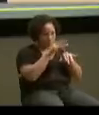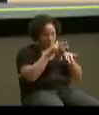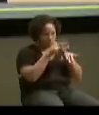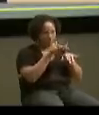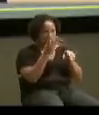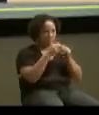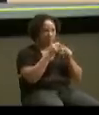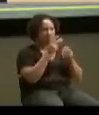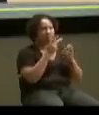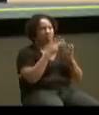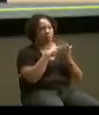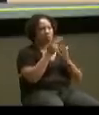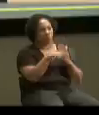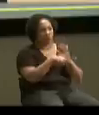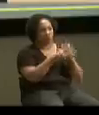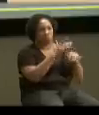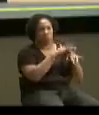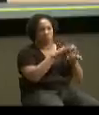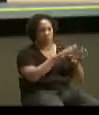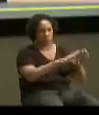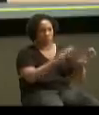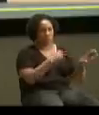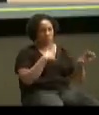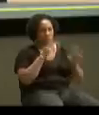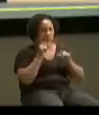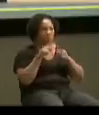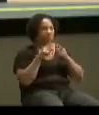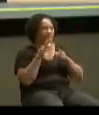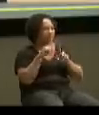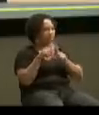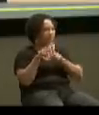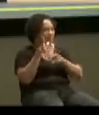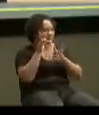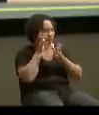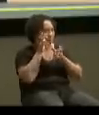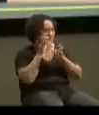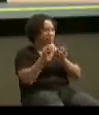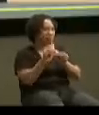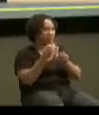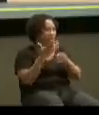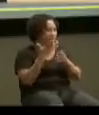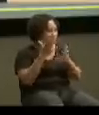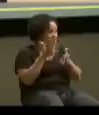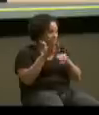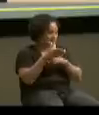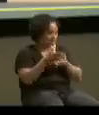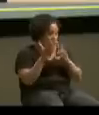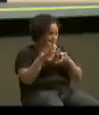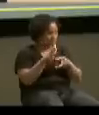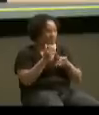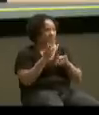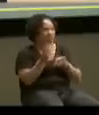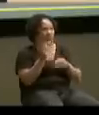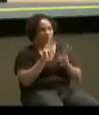PROGRAM. WE HAVE BEEN GOING TO THE DIFFERENT LISTENING SESSIONS, AFTER EACH OF THE LISTENING SESSIONS WE HAVE SEVERAL WHO